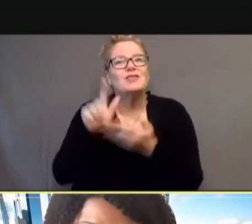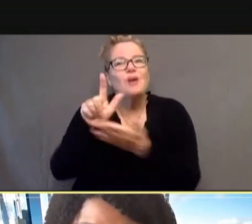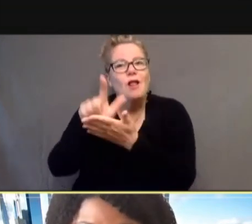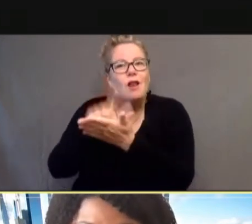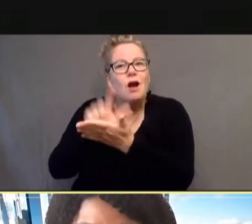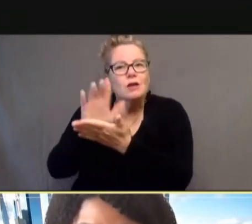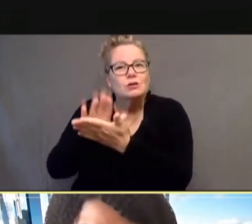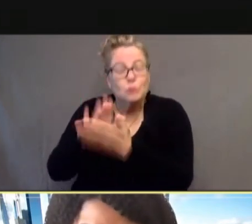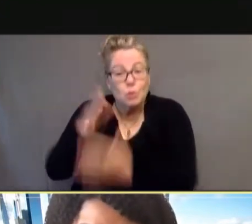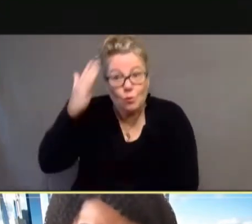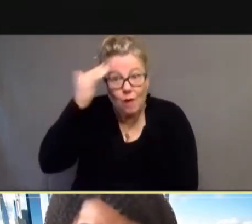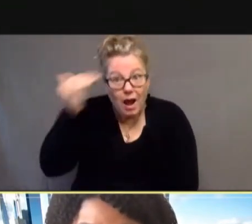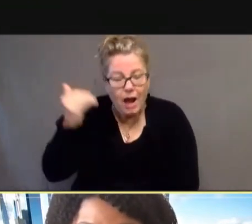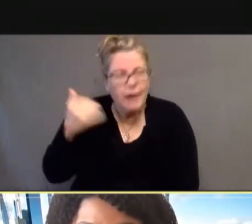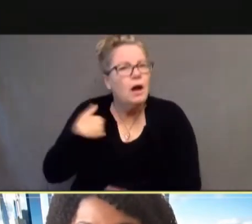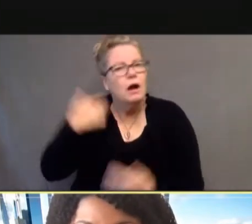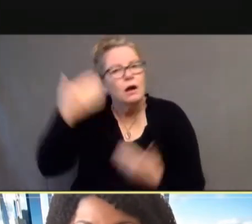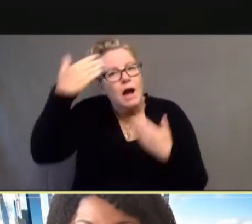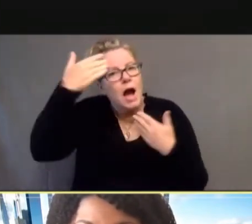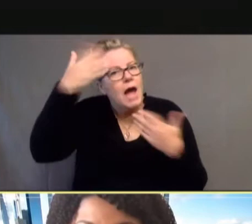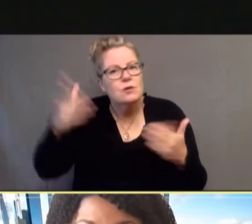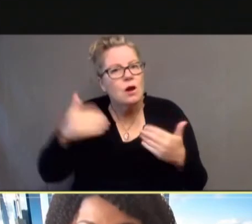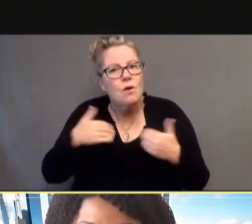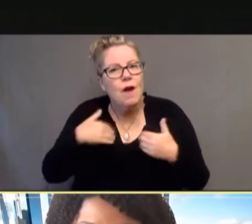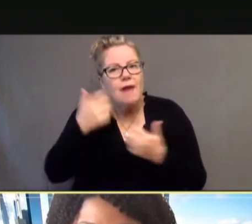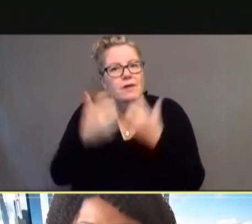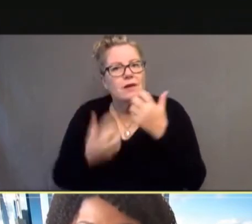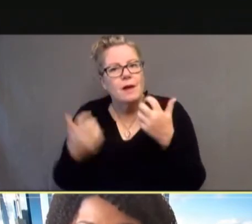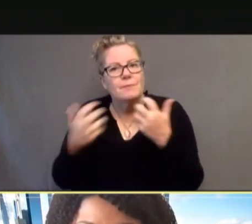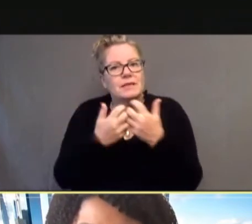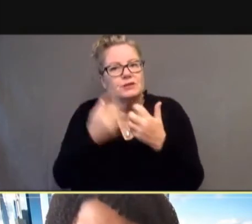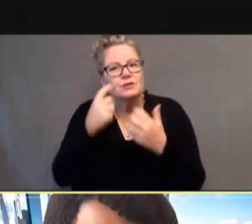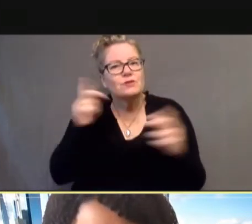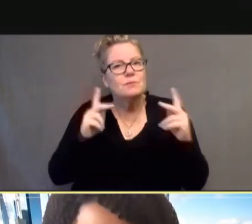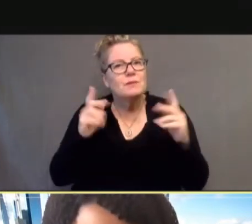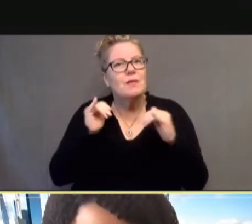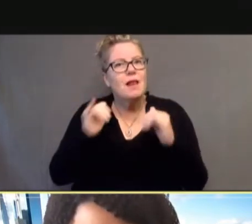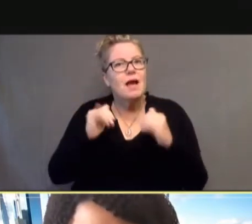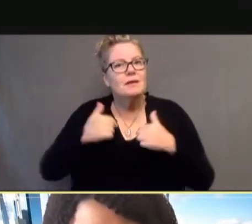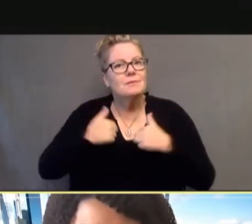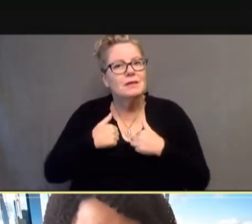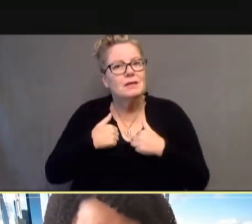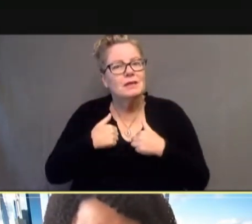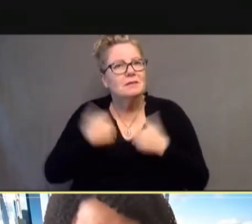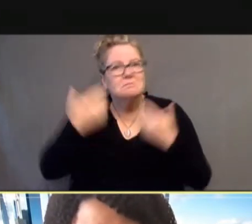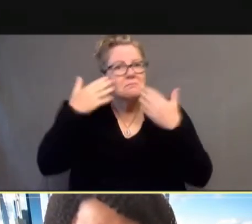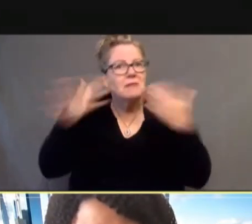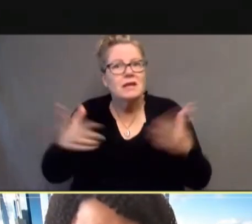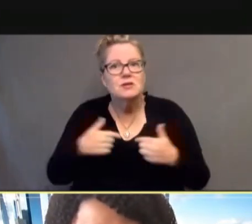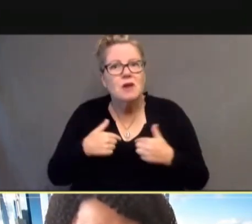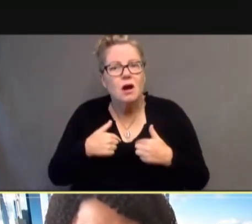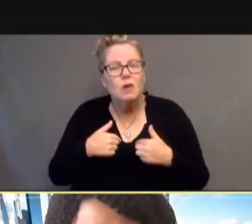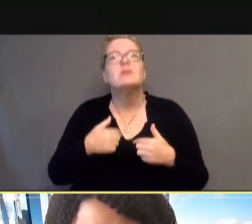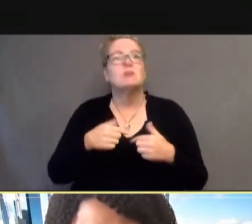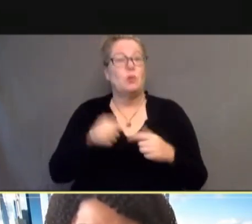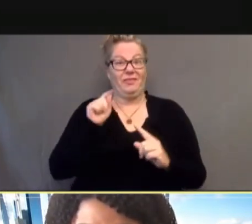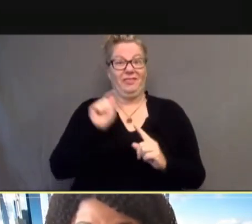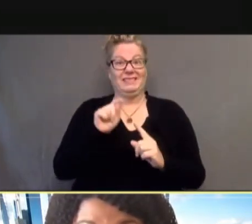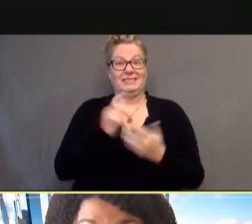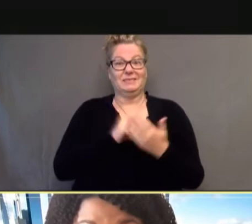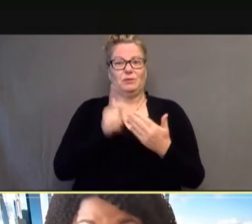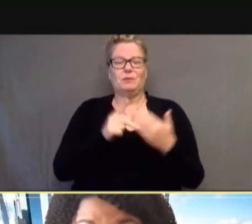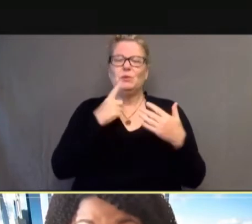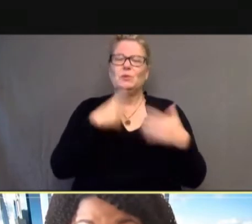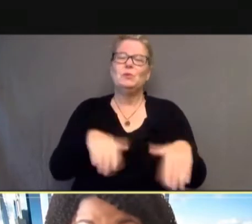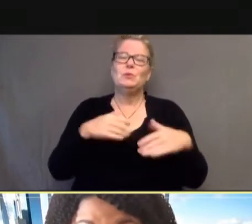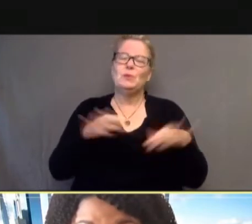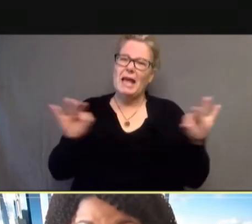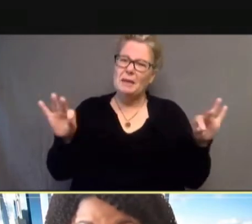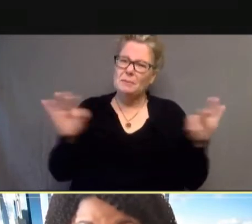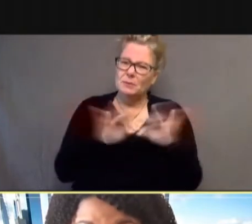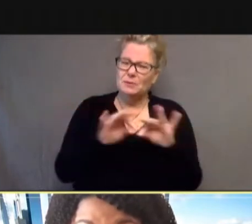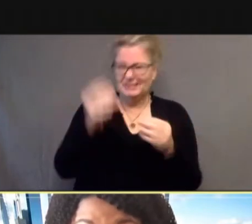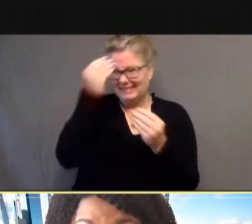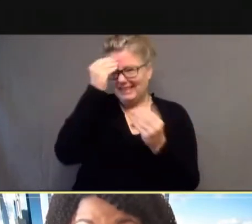people like me. So that's why I believe programs like this are so important. People can become,